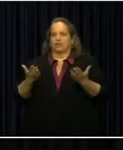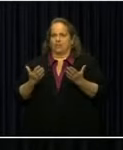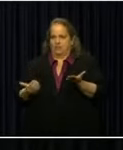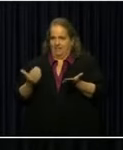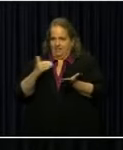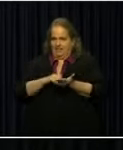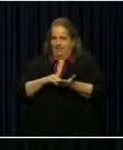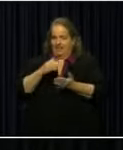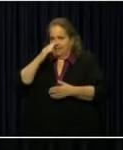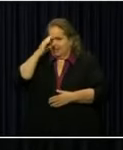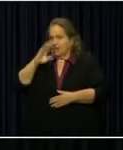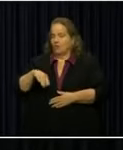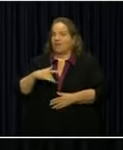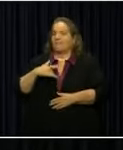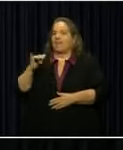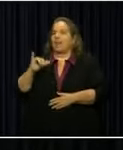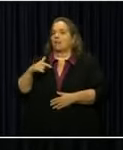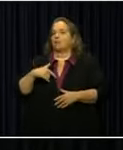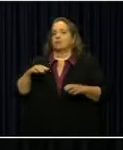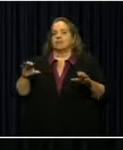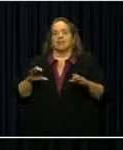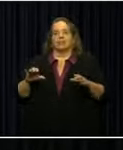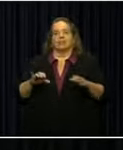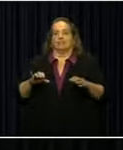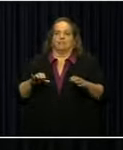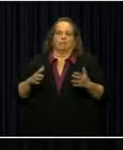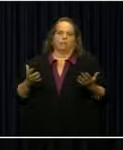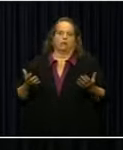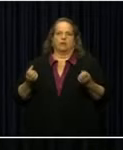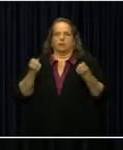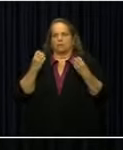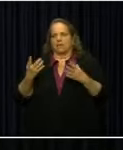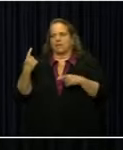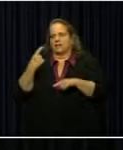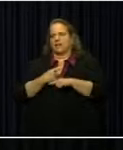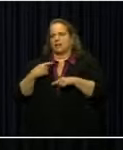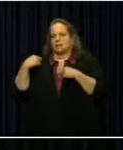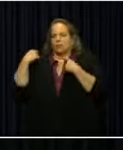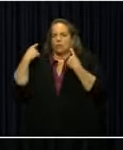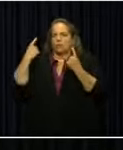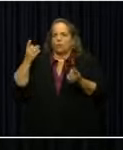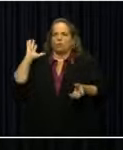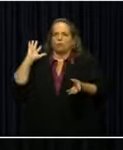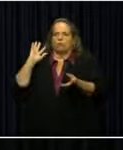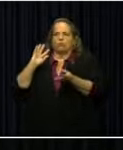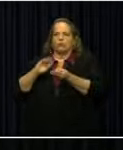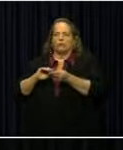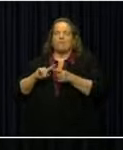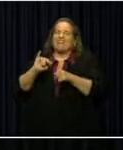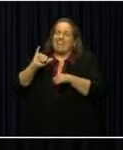BECAUSE WE WILL KEEP DOING THOSE TEN STEPS TO DEFEAT THE CORONAVIRUS THAT WE'VE DONE EVERY DAY.